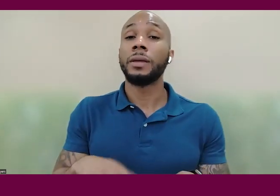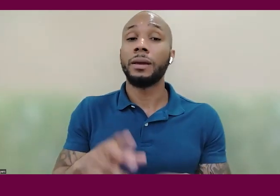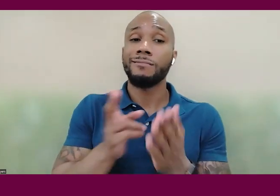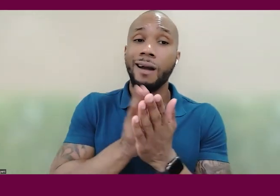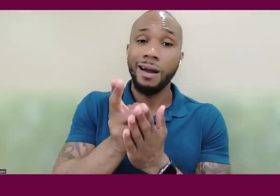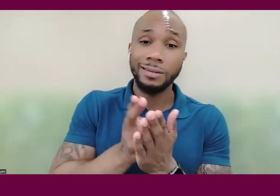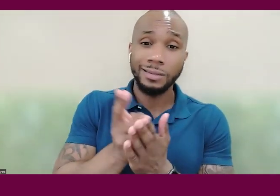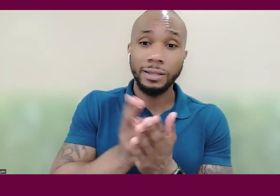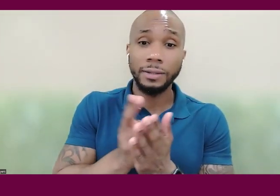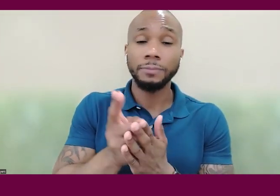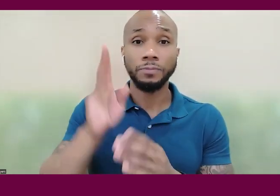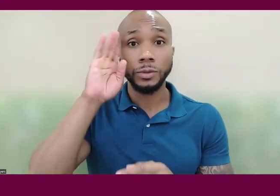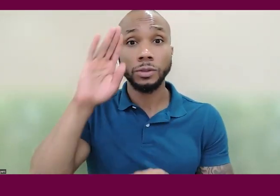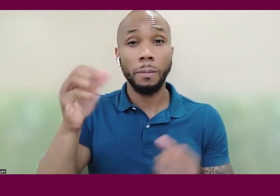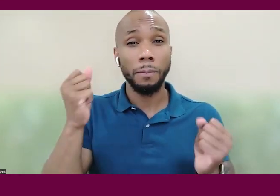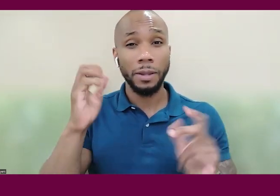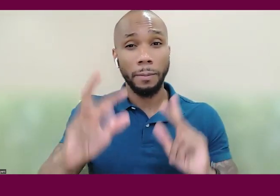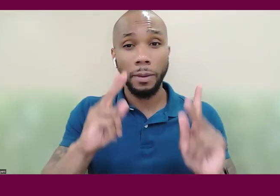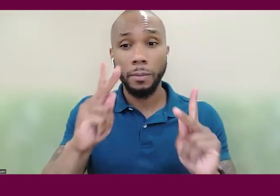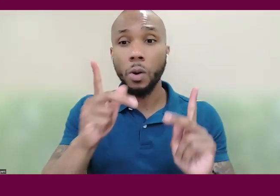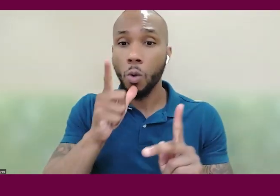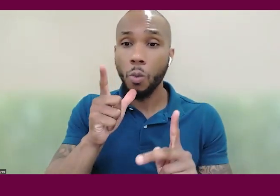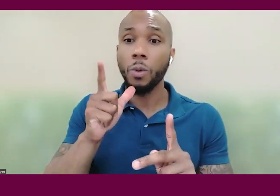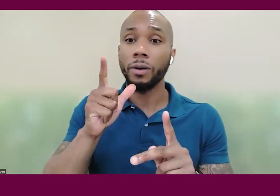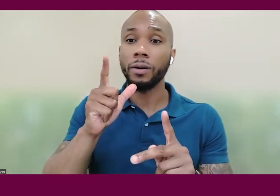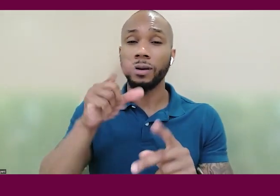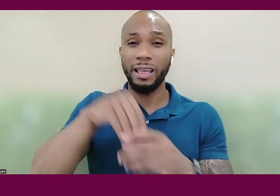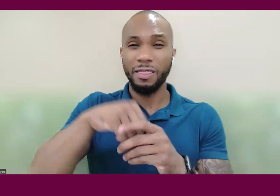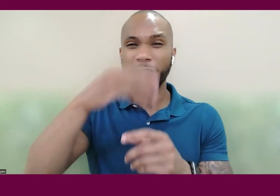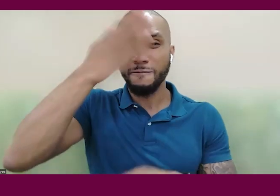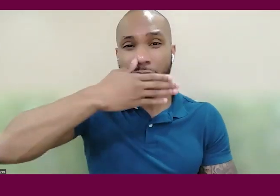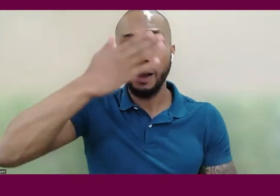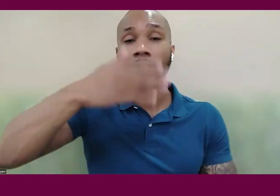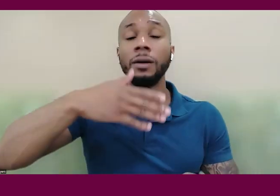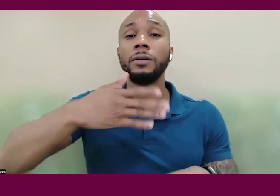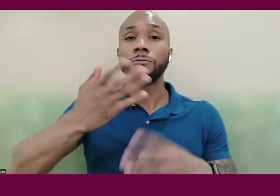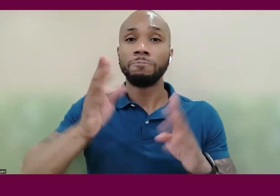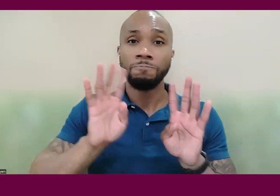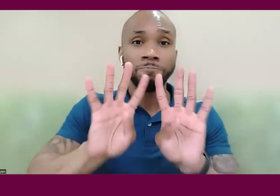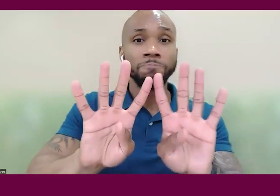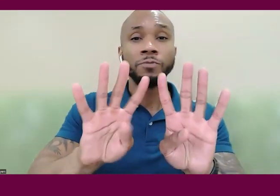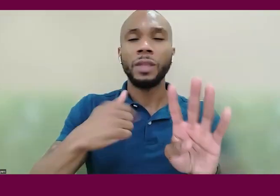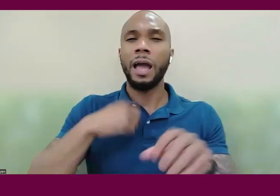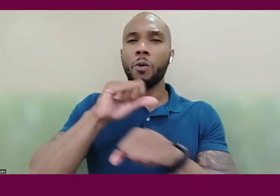Quite honestly, a lot of people who were in the forefront, and I work with a Black Lives